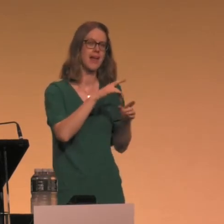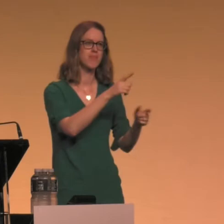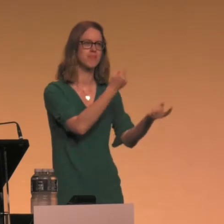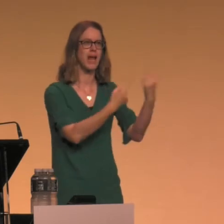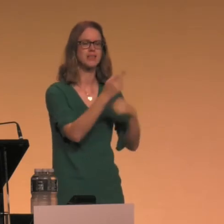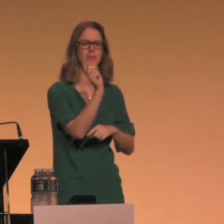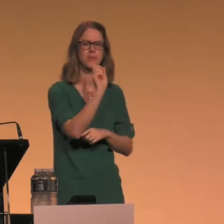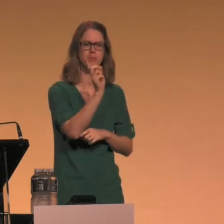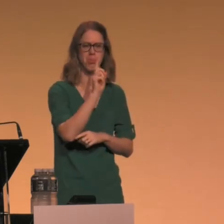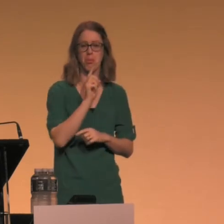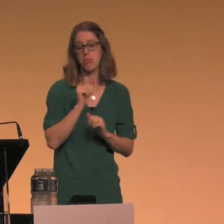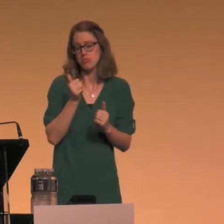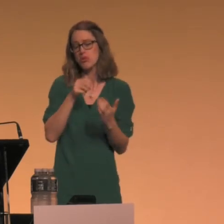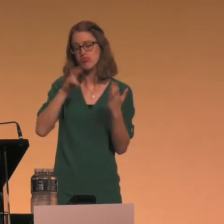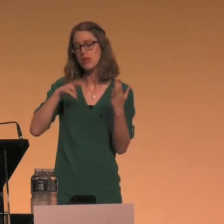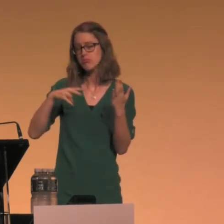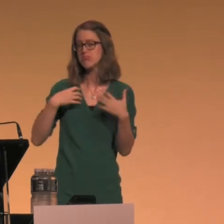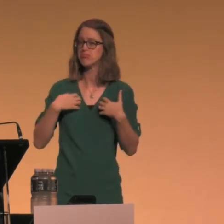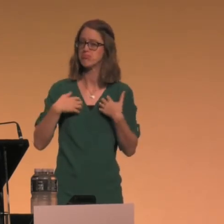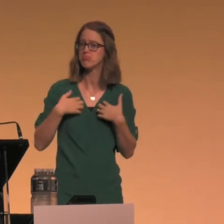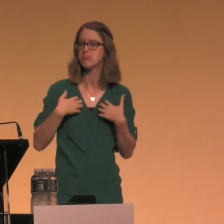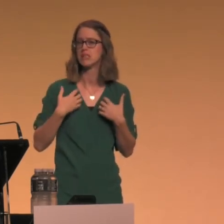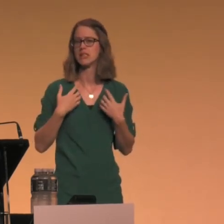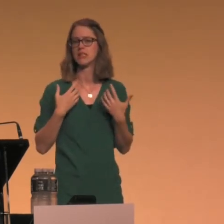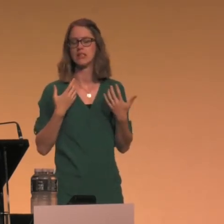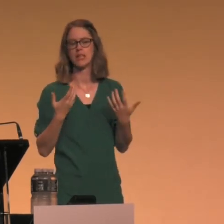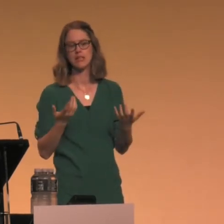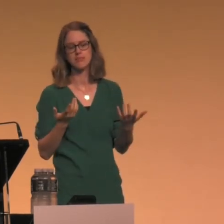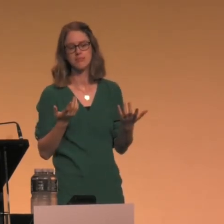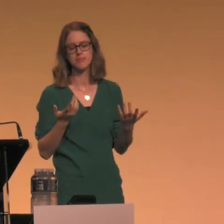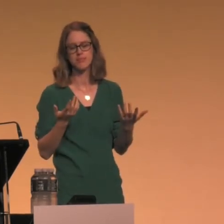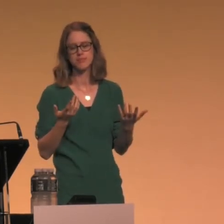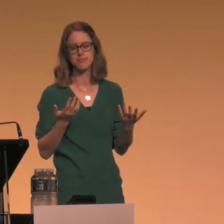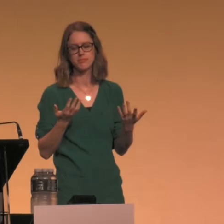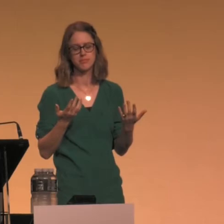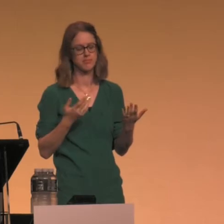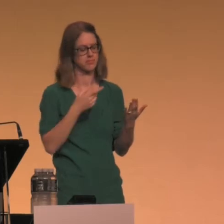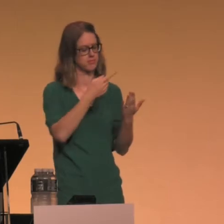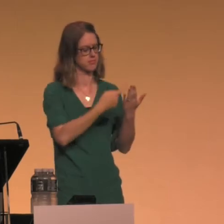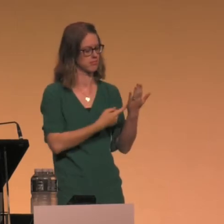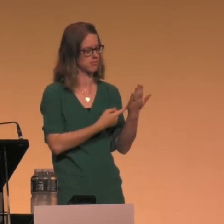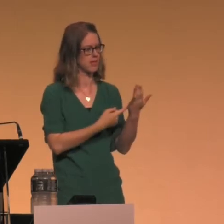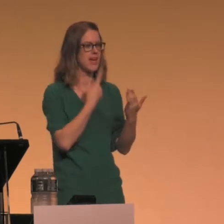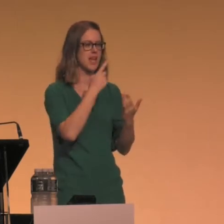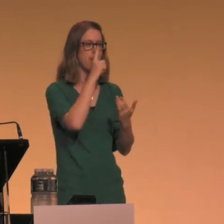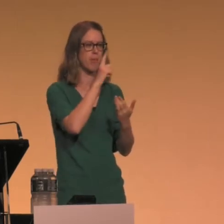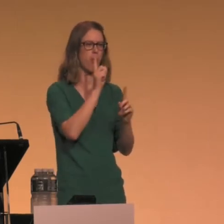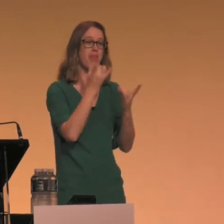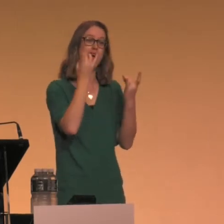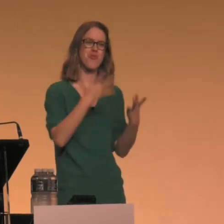was that it was a good read and that it told people everything they already knew.